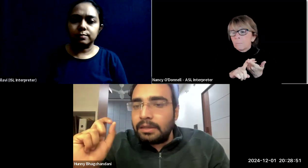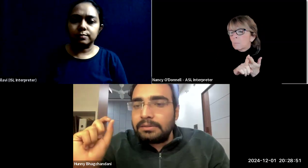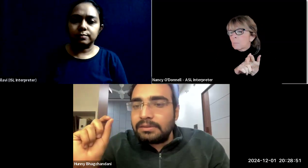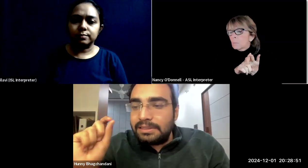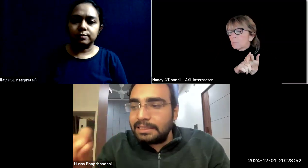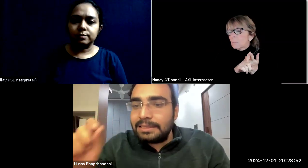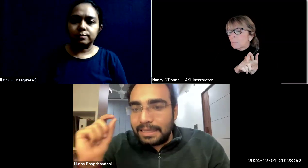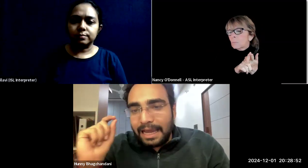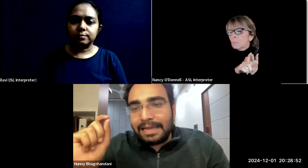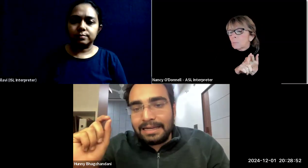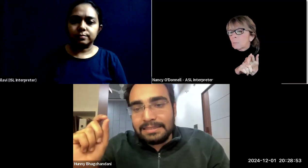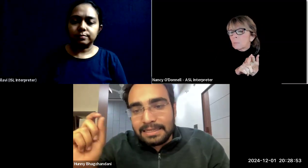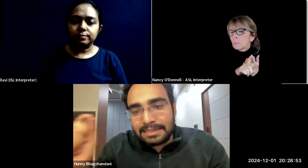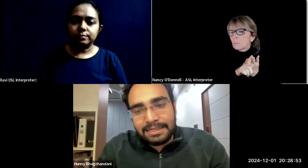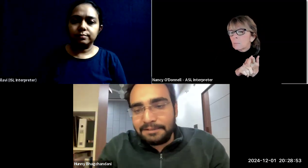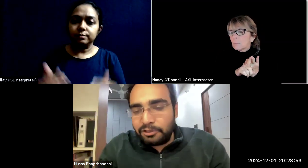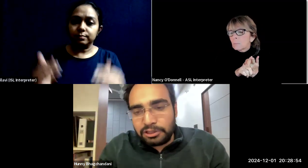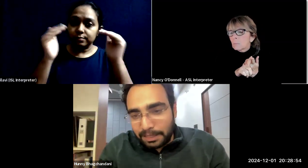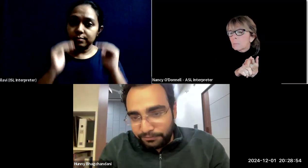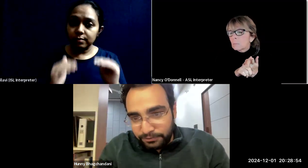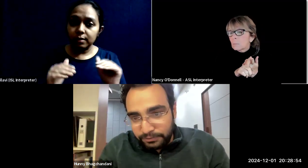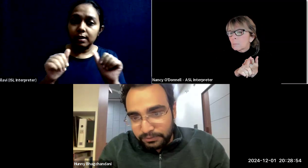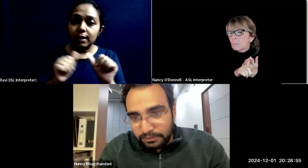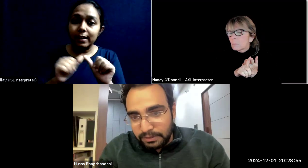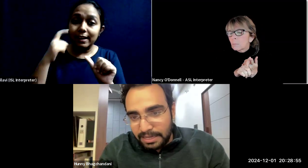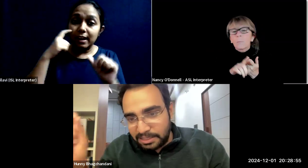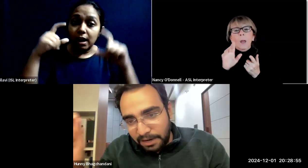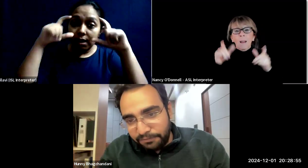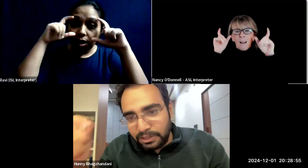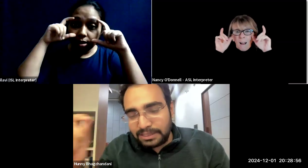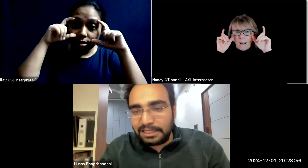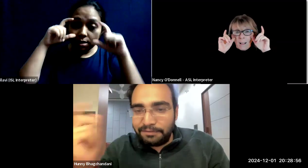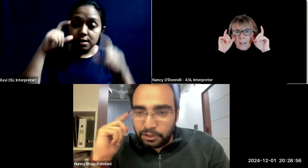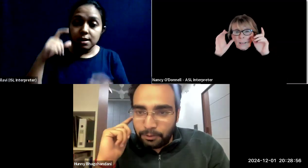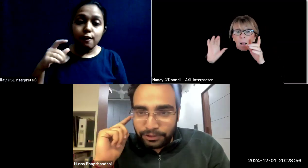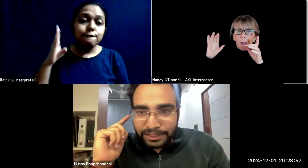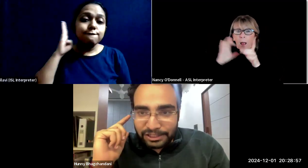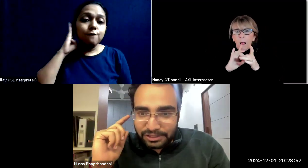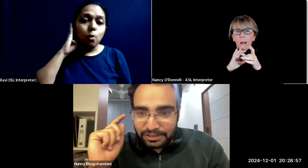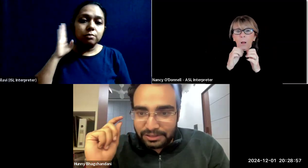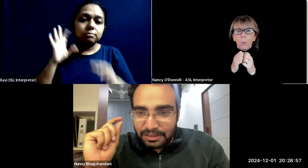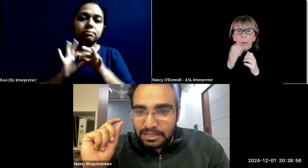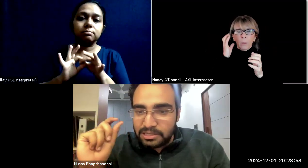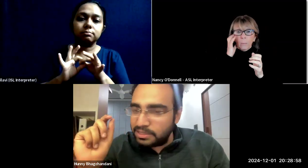This AI glass is connected with your smartphone. And a smartphone is connected with your bone conduction.